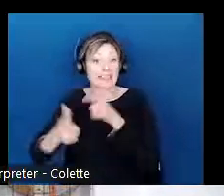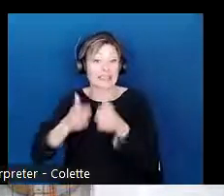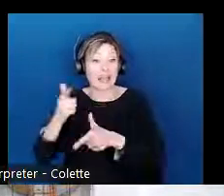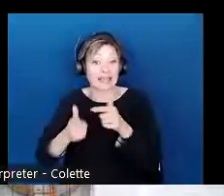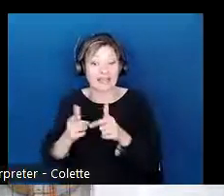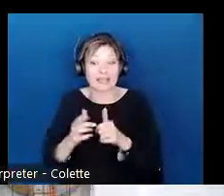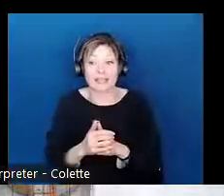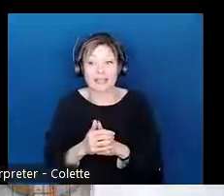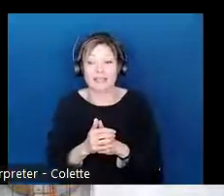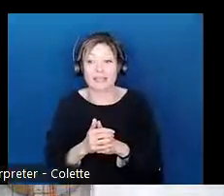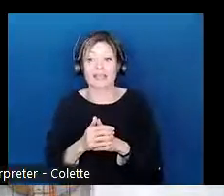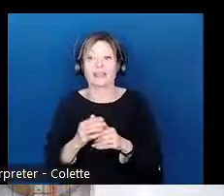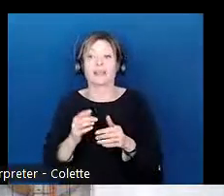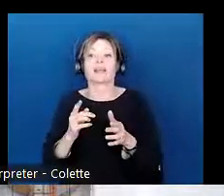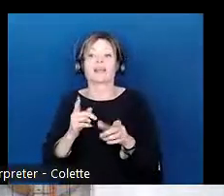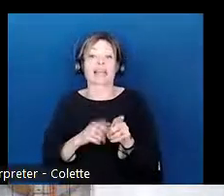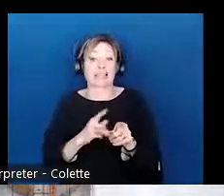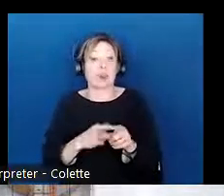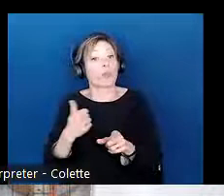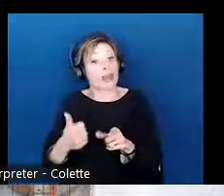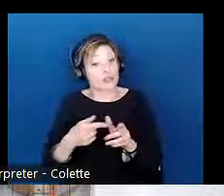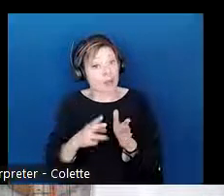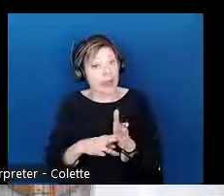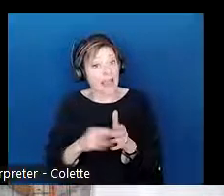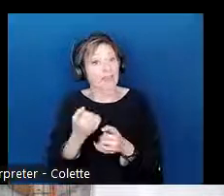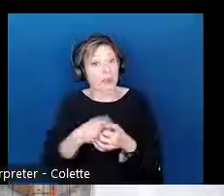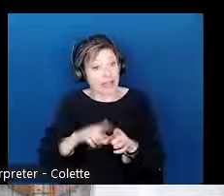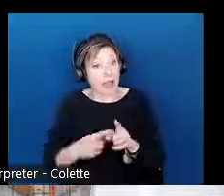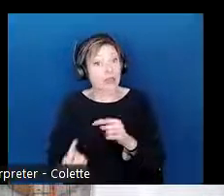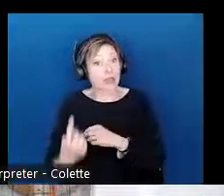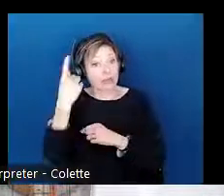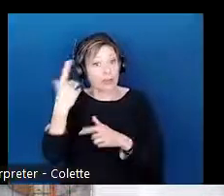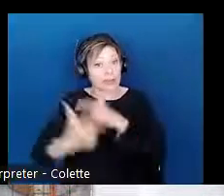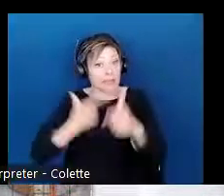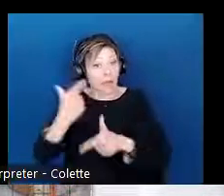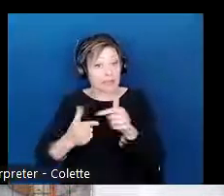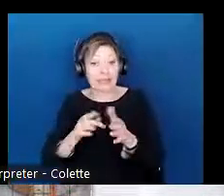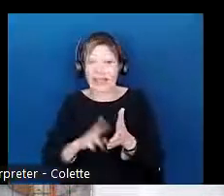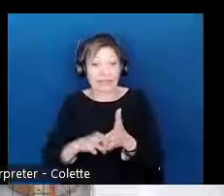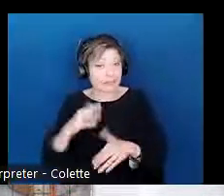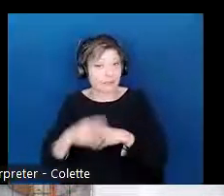so Gary goes cycling up here and she's not seen it and now she has so that's really good yeah